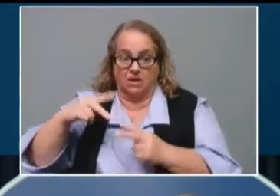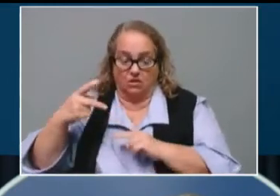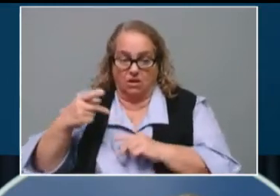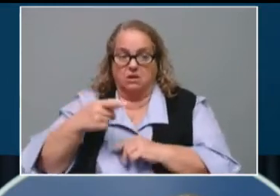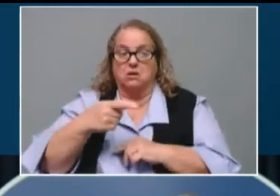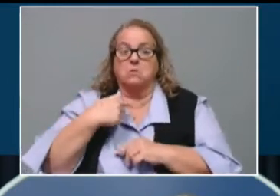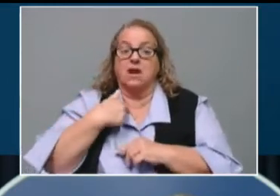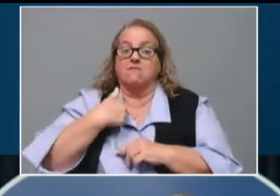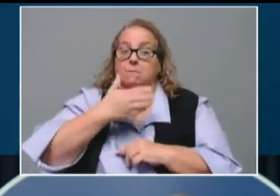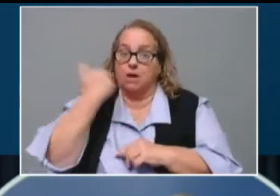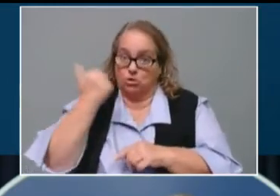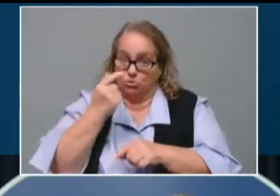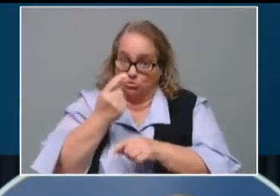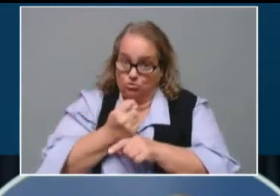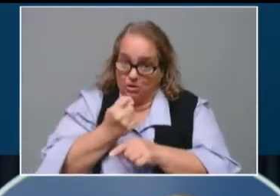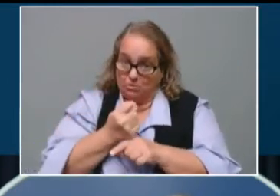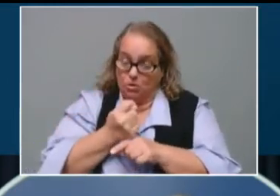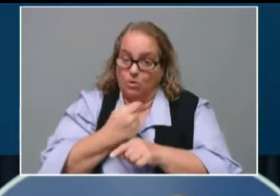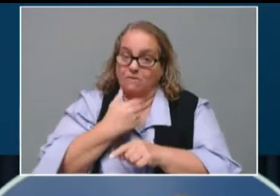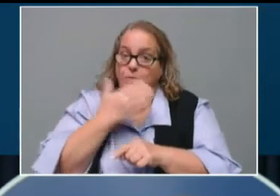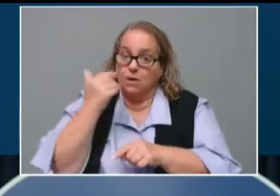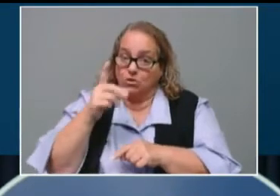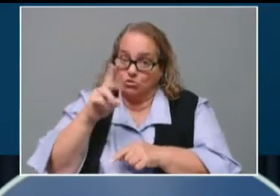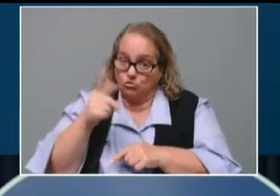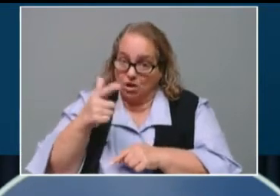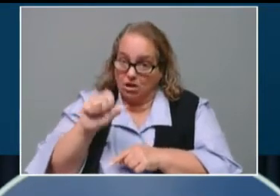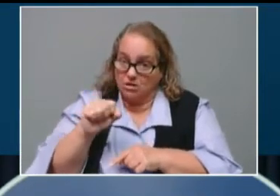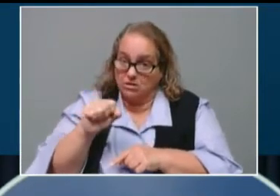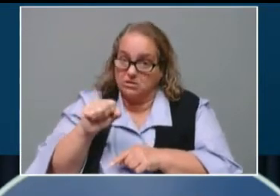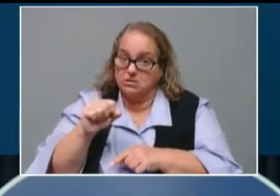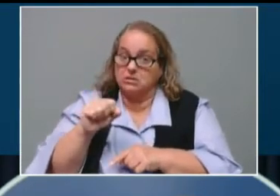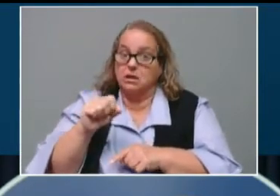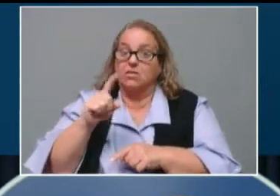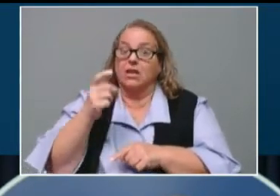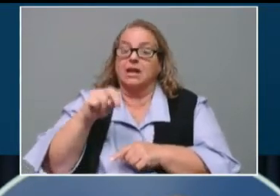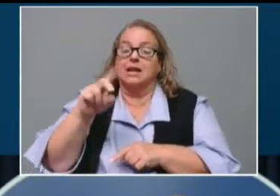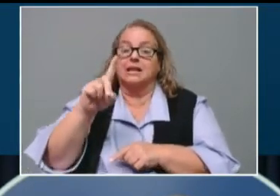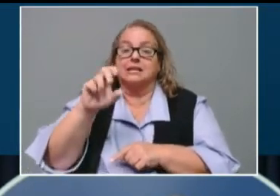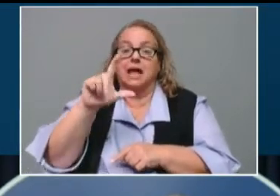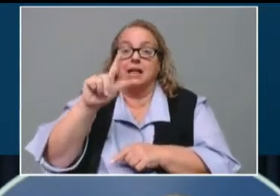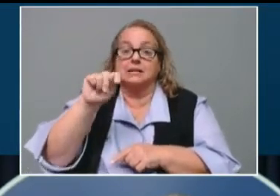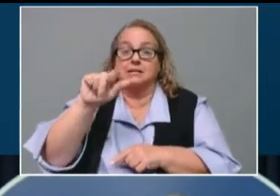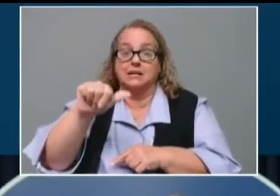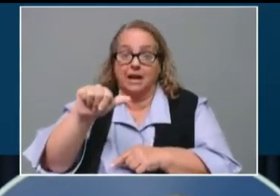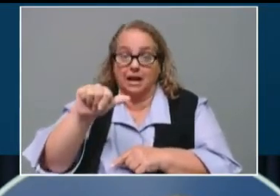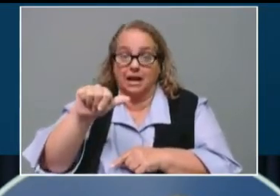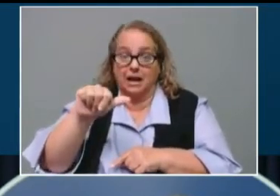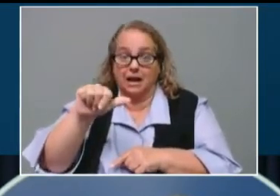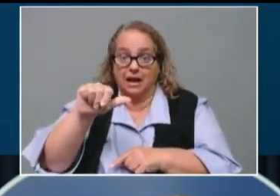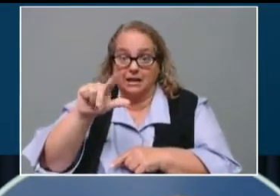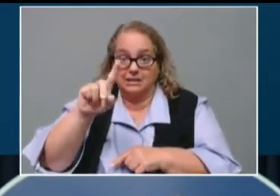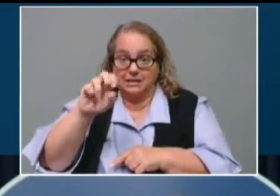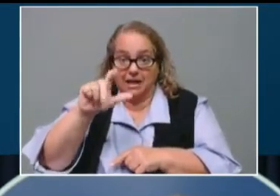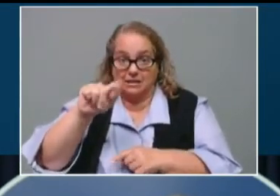different drugs that worked. Delta. We had even more right? We have the